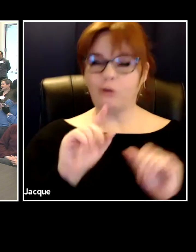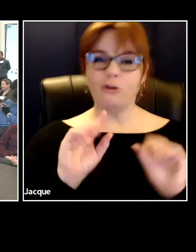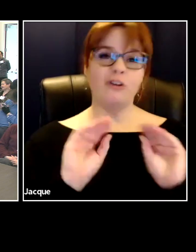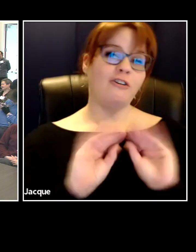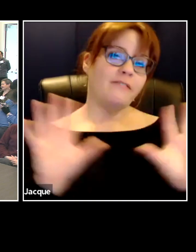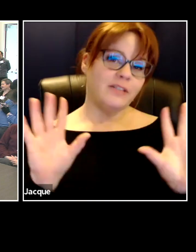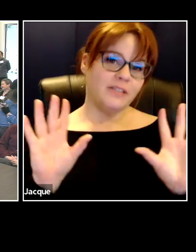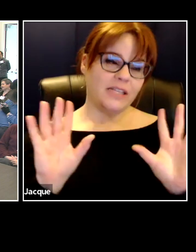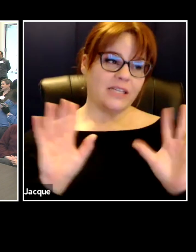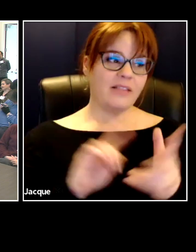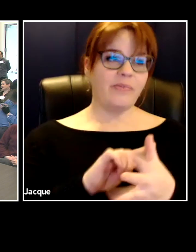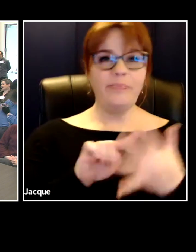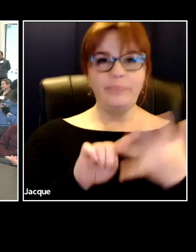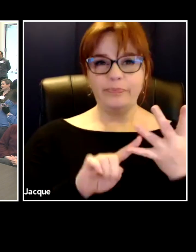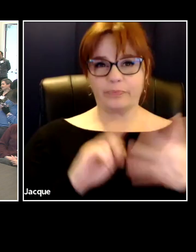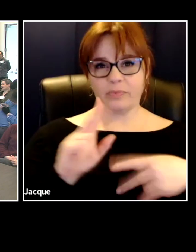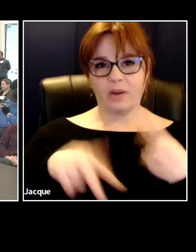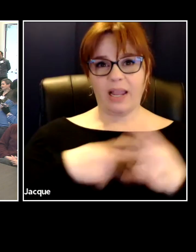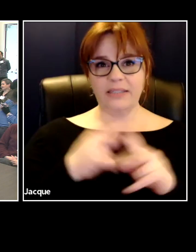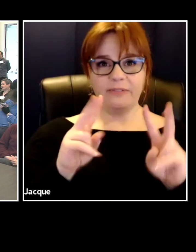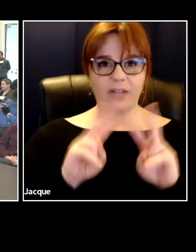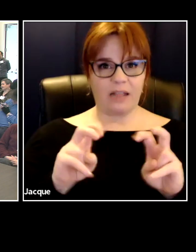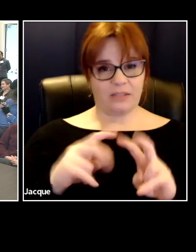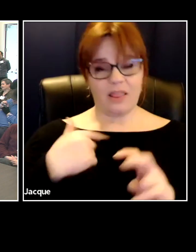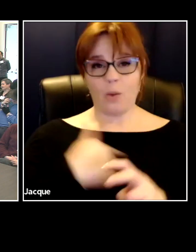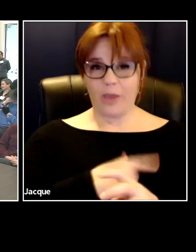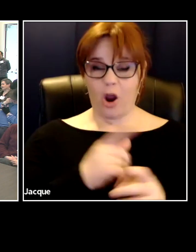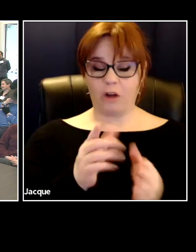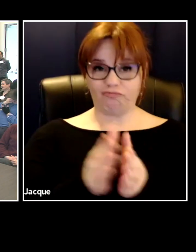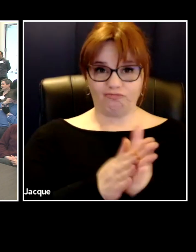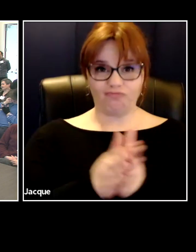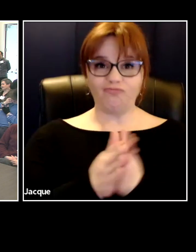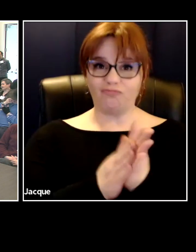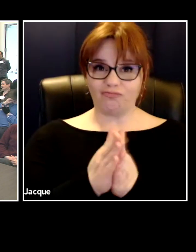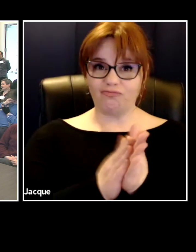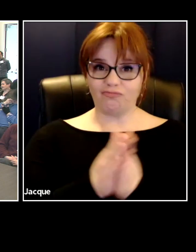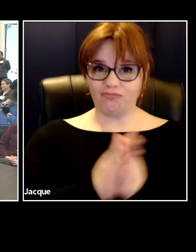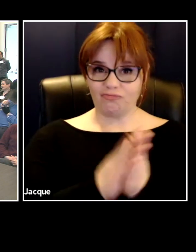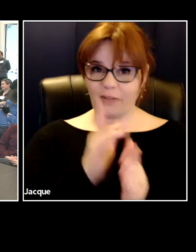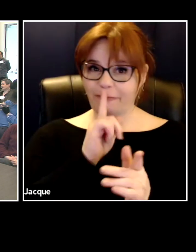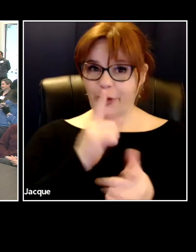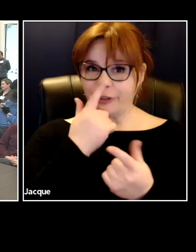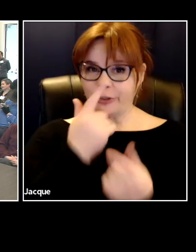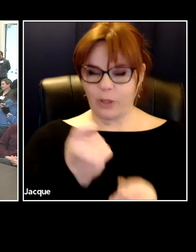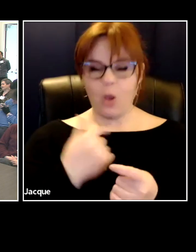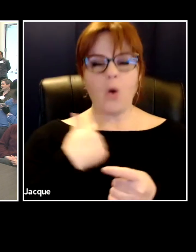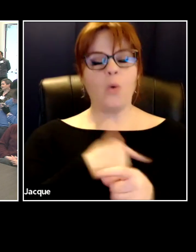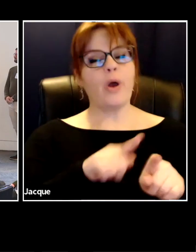the types of analyses that we're super interested in. We also work with highly heterogeneous groups